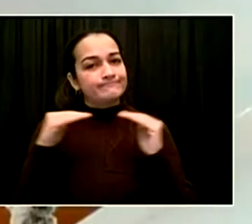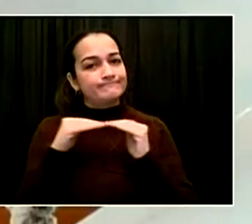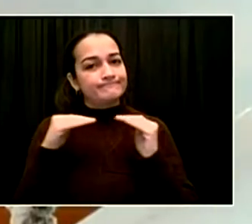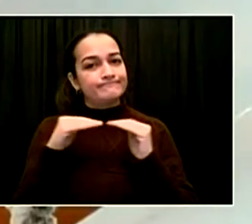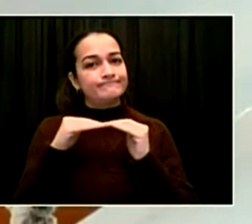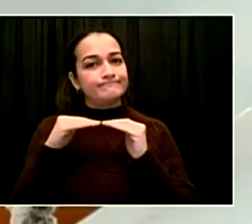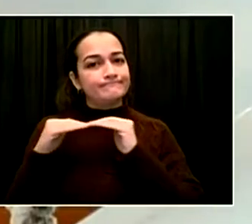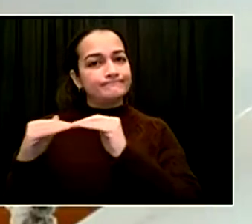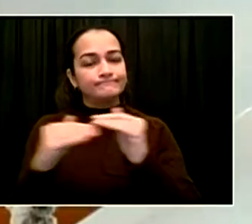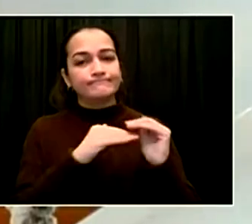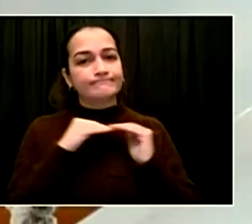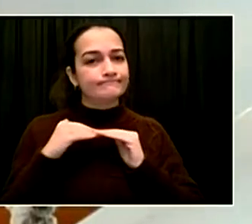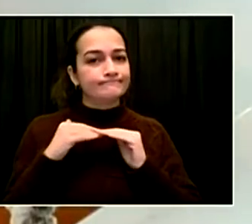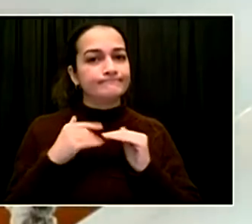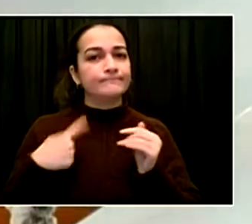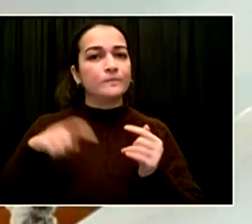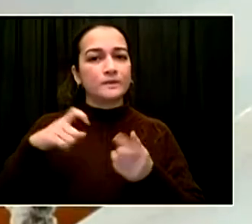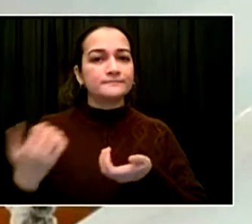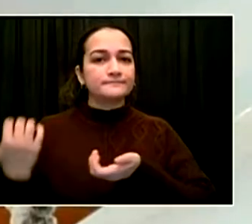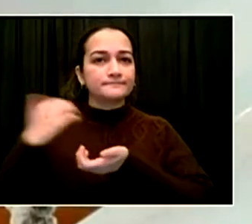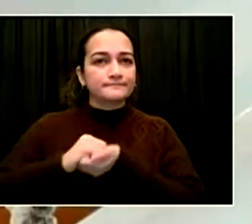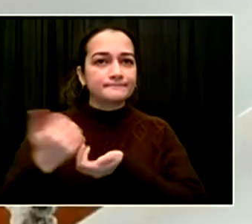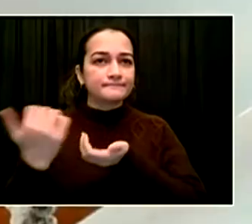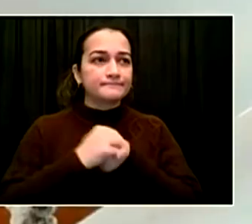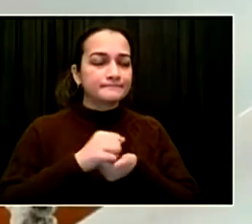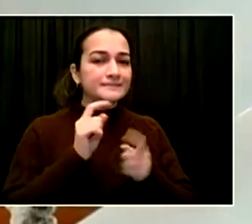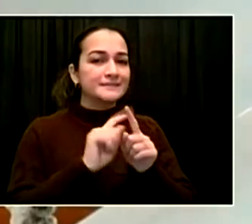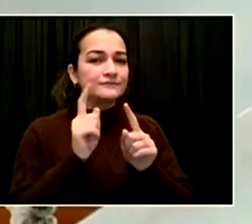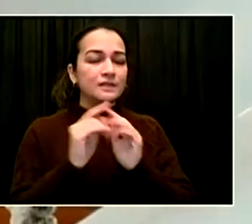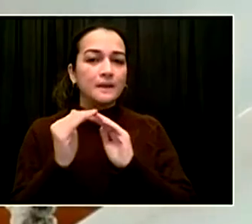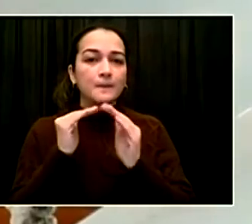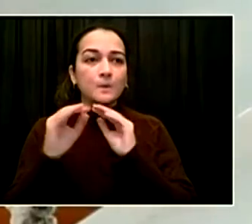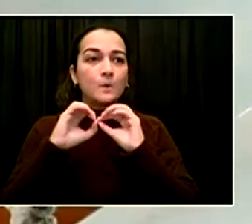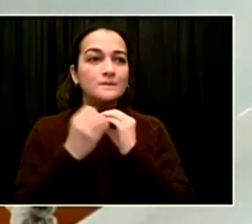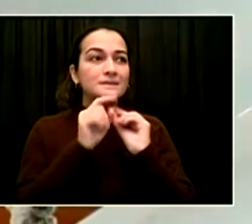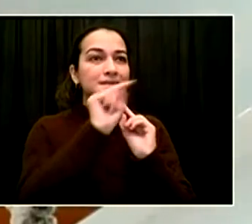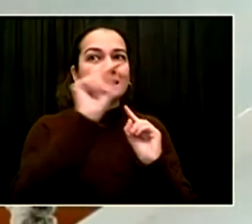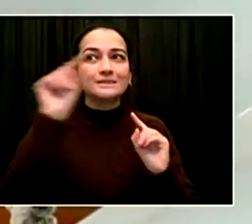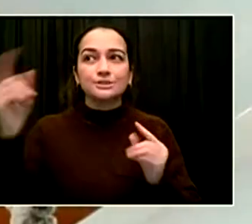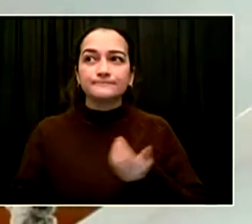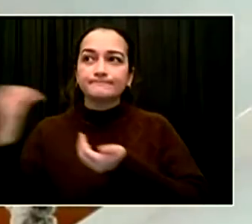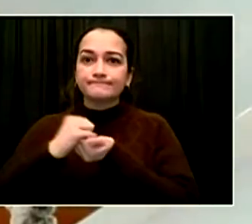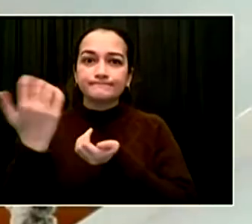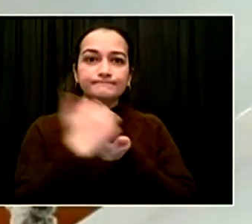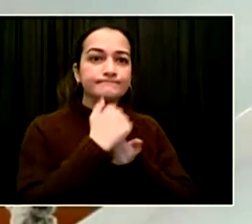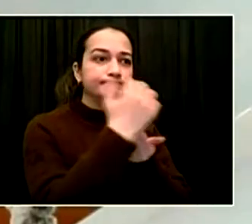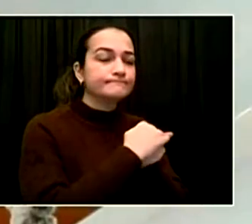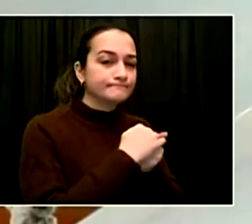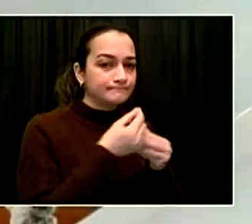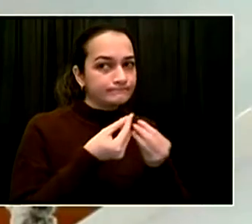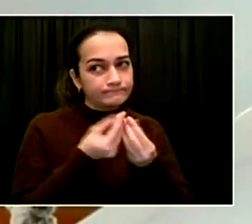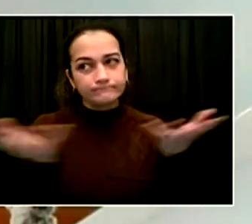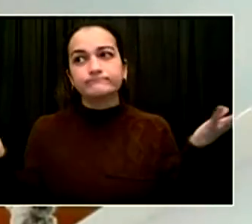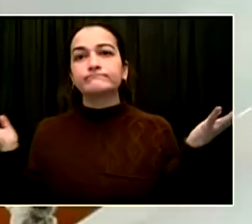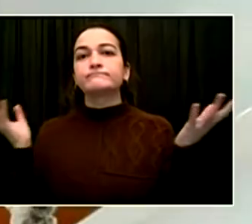COMMUNITY BASED ORGANIZATIONS AND THE TRUSTED MESSENGERS OF OUR COMMUNITIES WITH HOME TESTS ASK IT'S NOT JUST THAT WE WANT